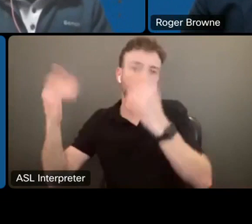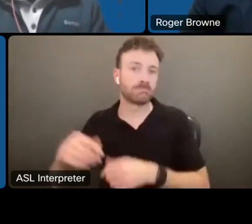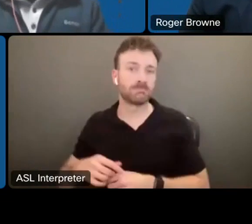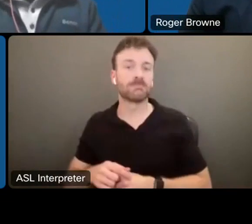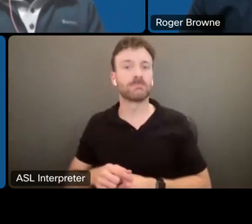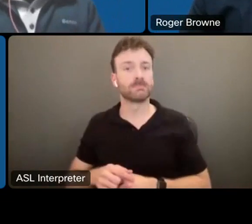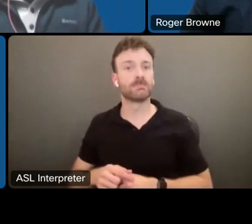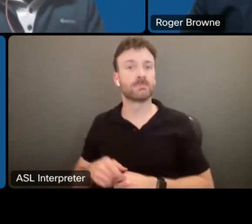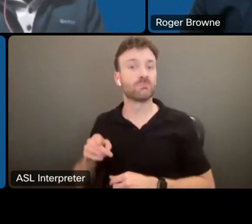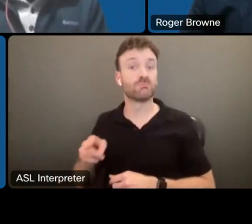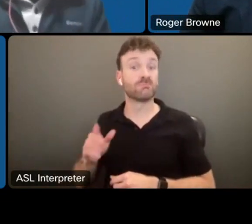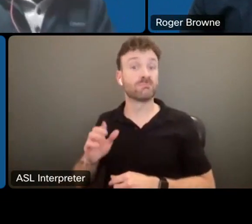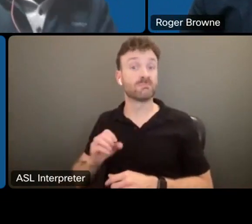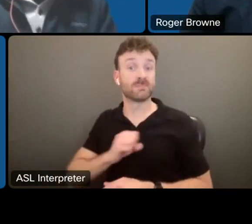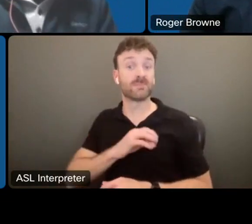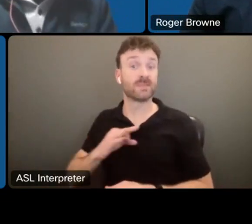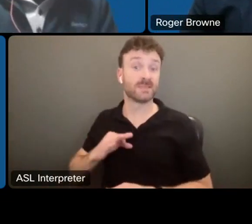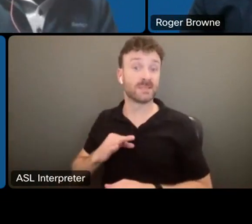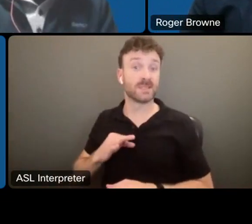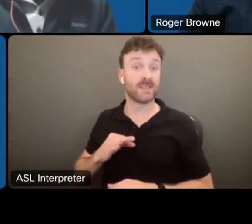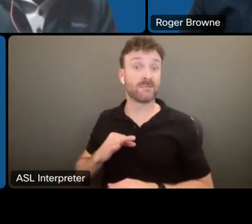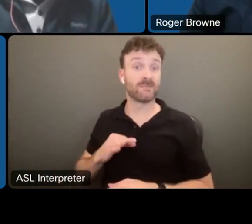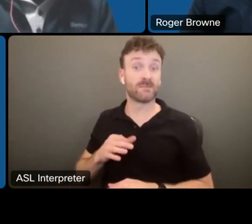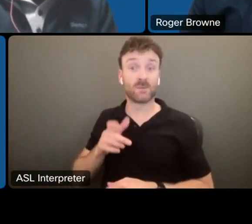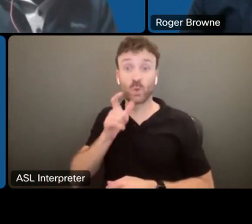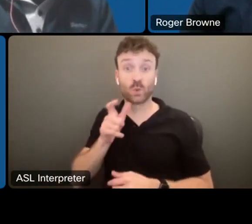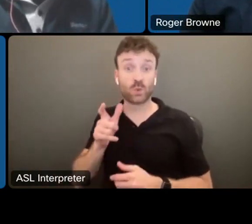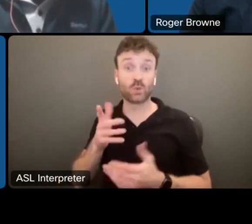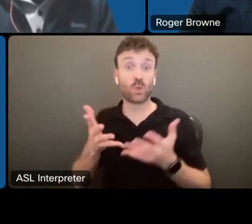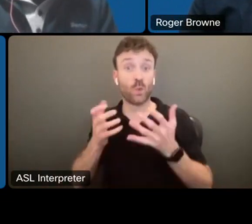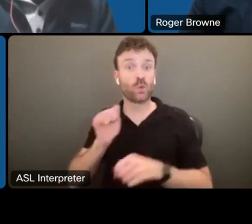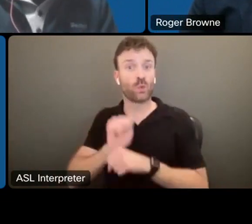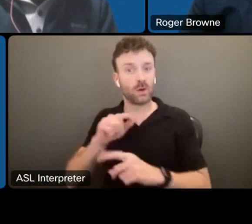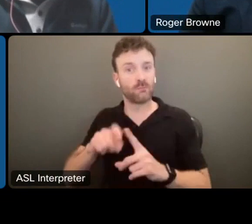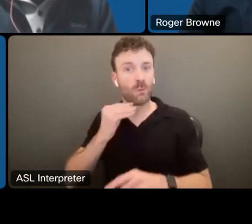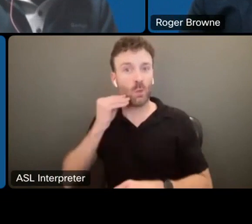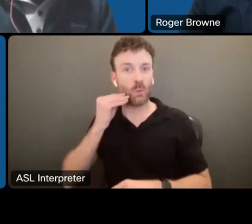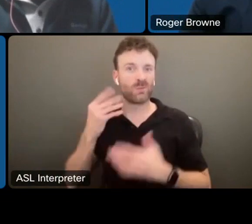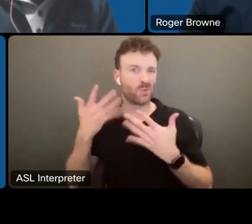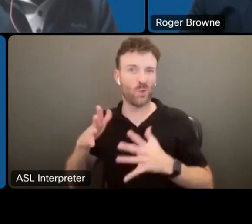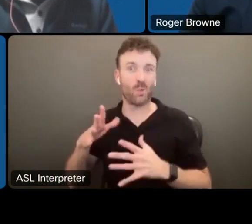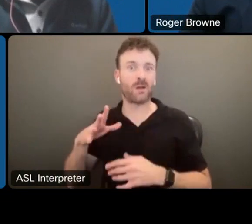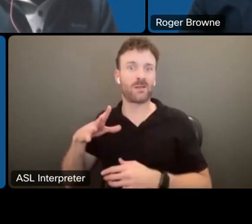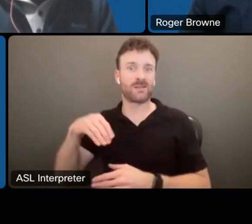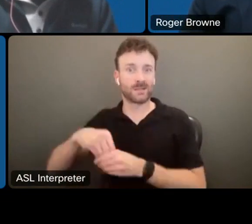in staff who want to work from home as opposed to taking jobs that have them on the field all the time.